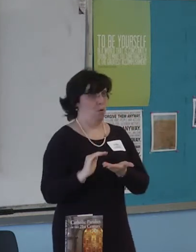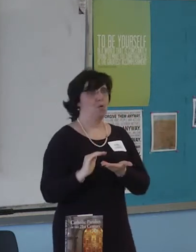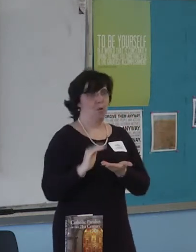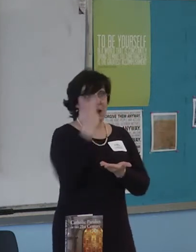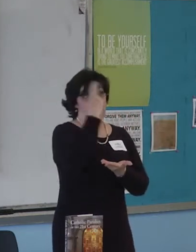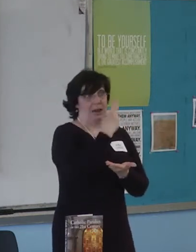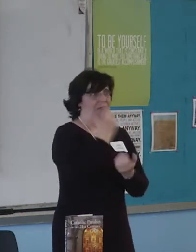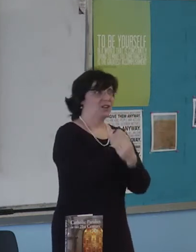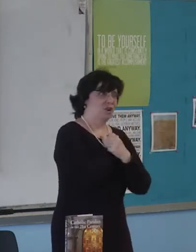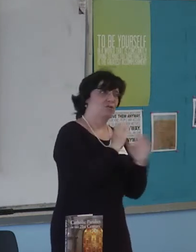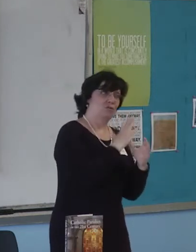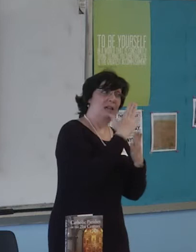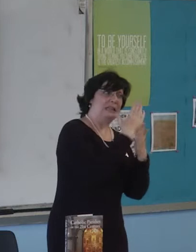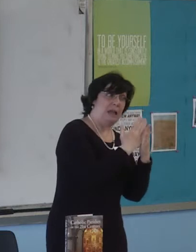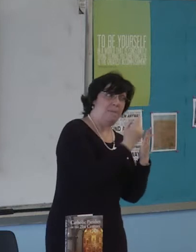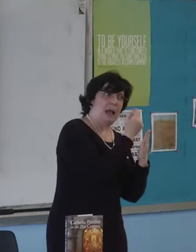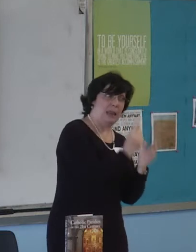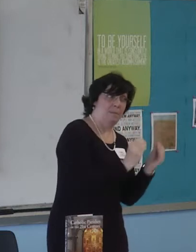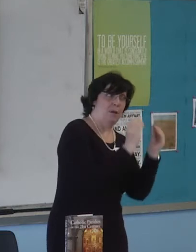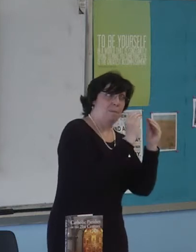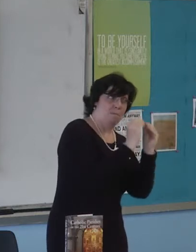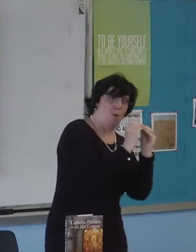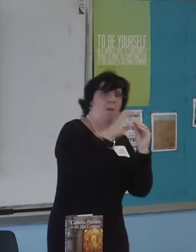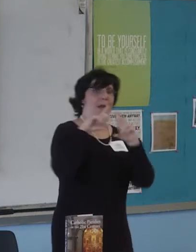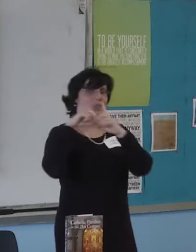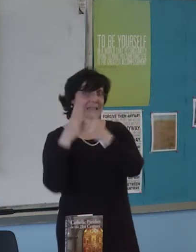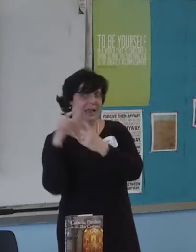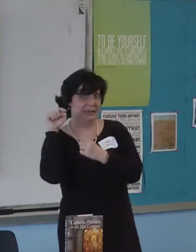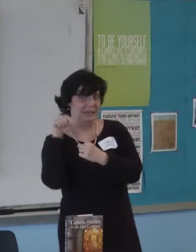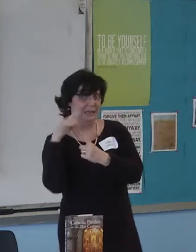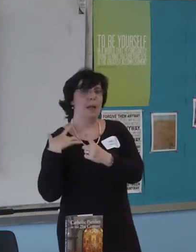Charities is doing some of this, a little more by the diocese, but this tends to